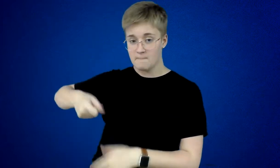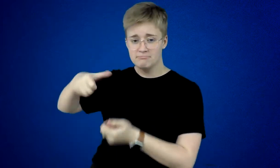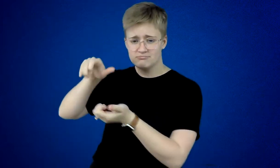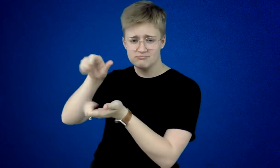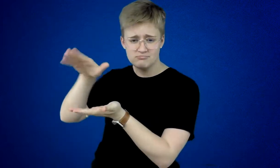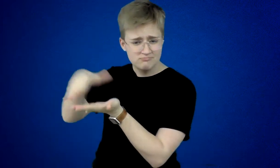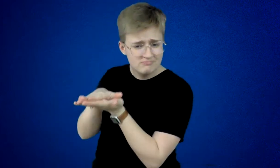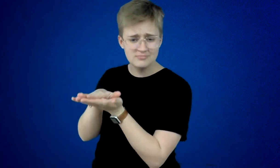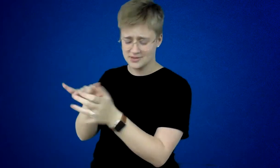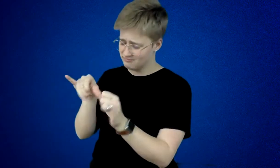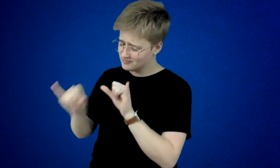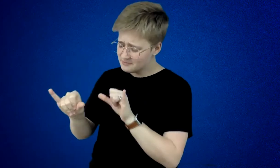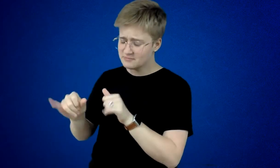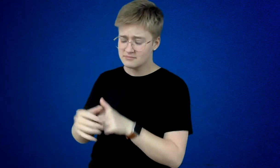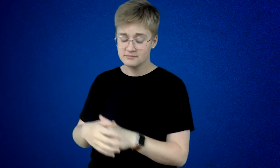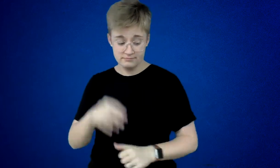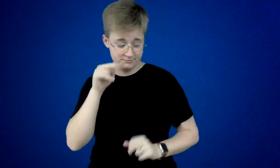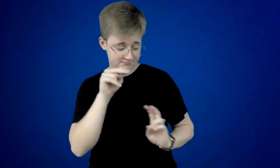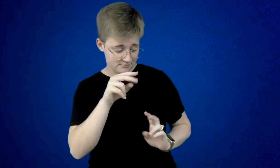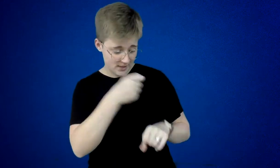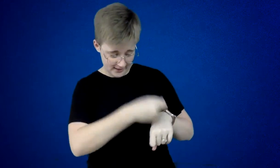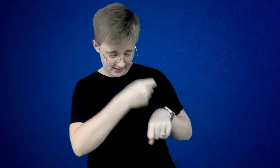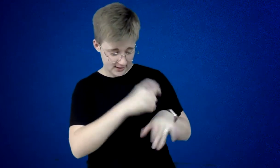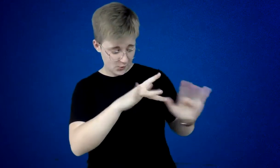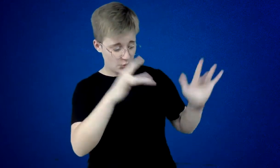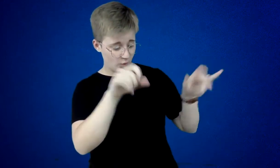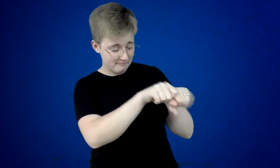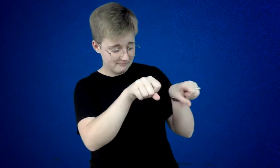He stared at Sistine’s shiny shoes and willed his sadness to go away.